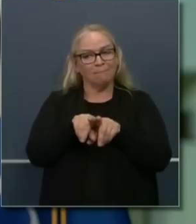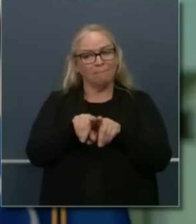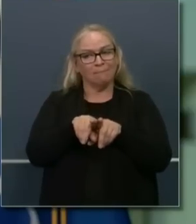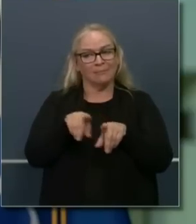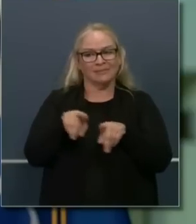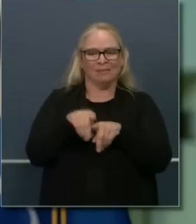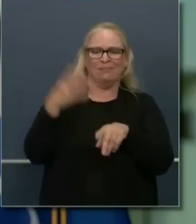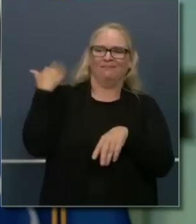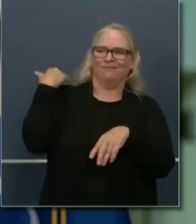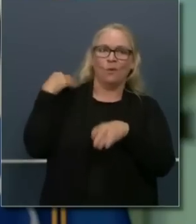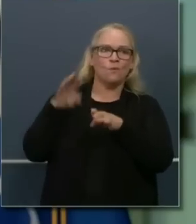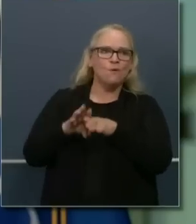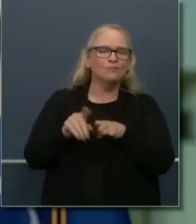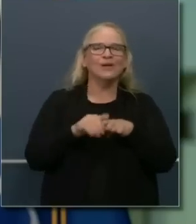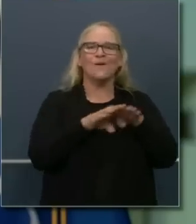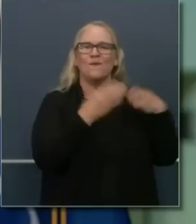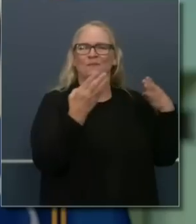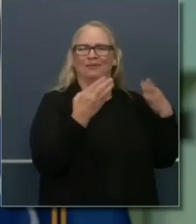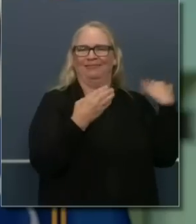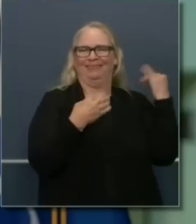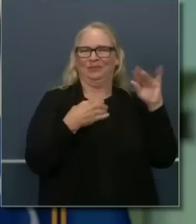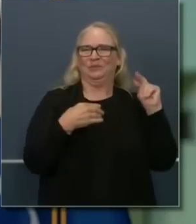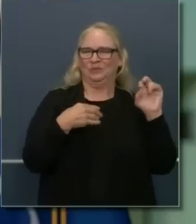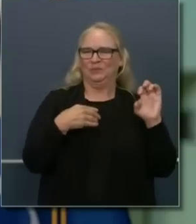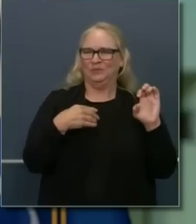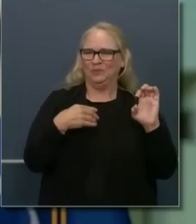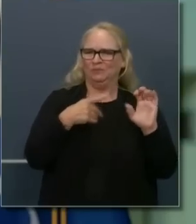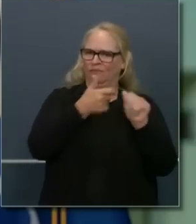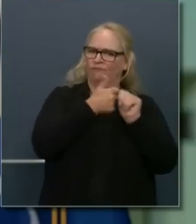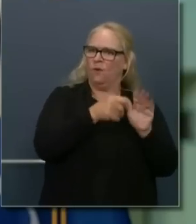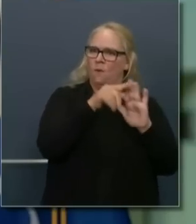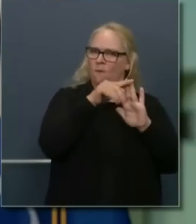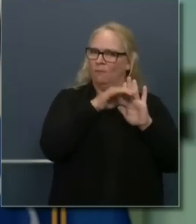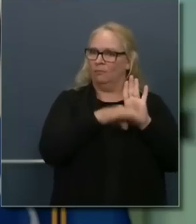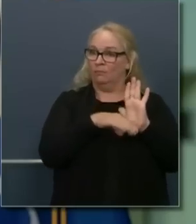TO REOPEN MORE QUICKLY. IT'S A WONDERFUL OPPORTUNITY